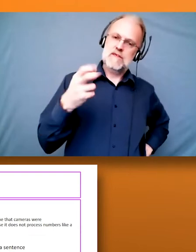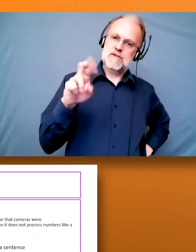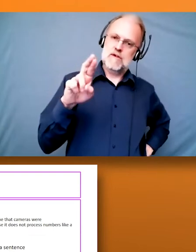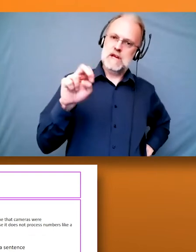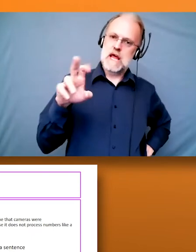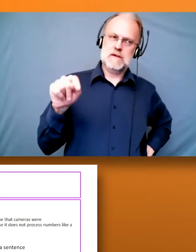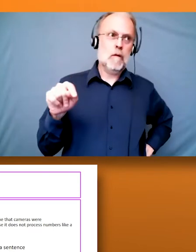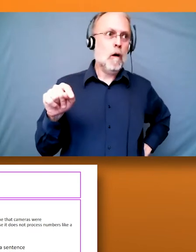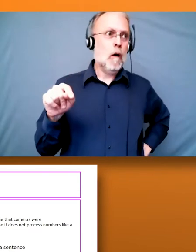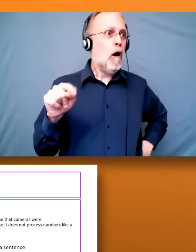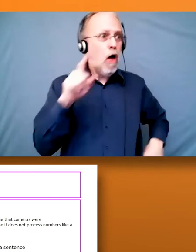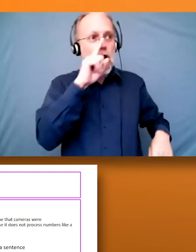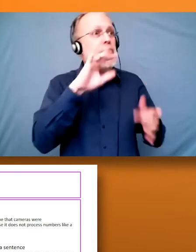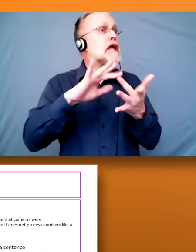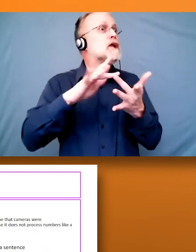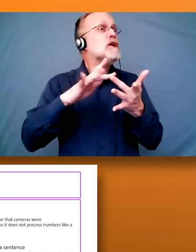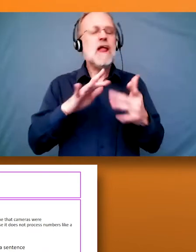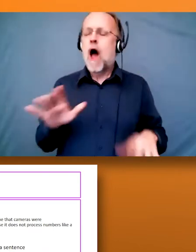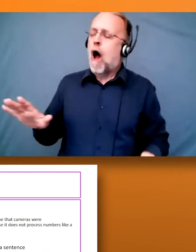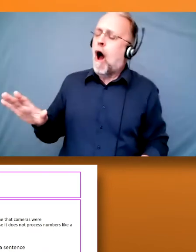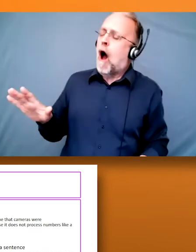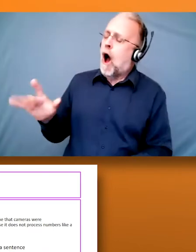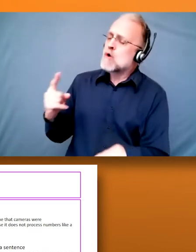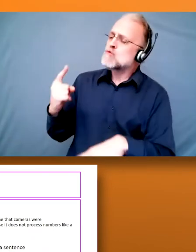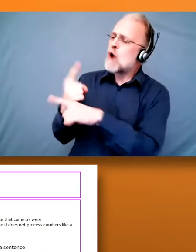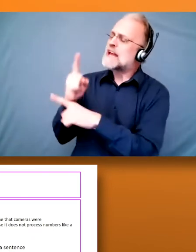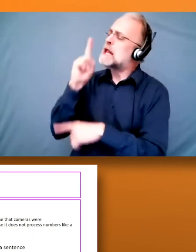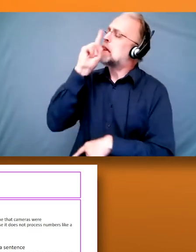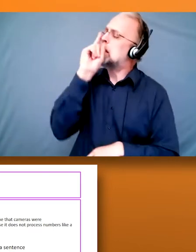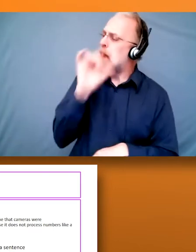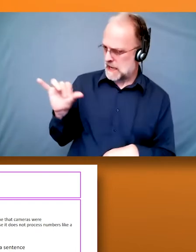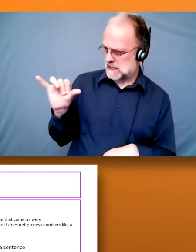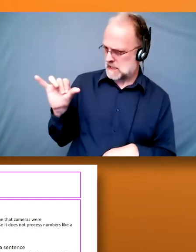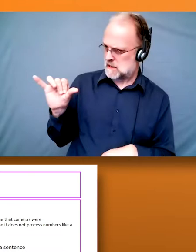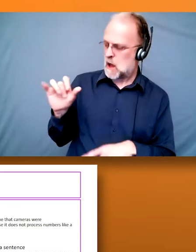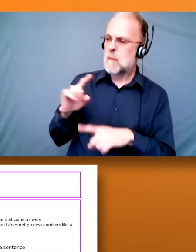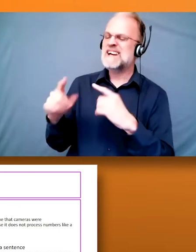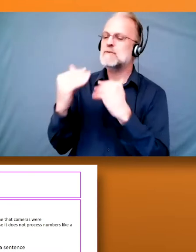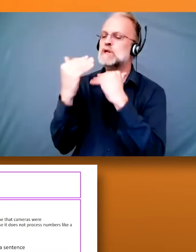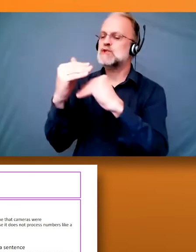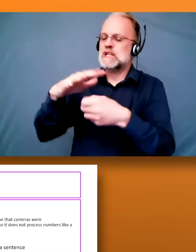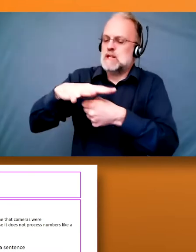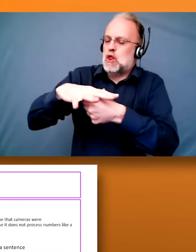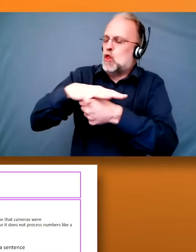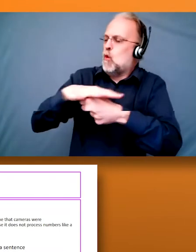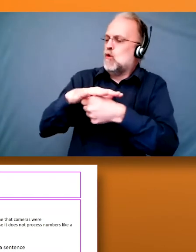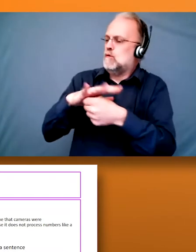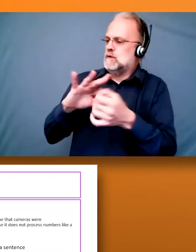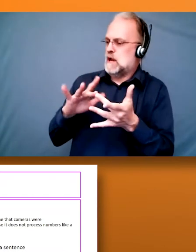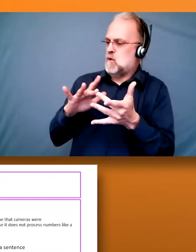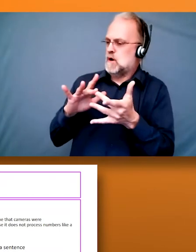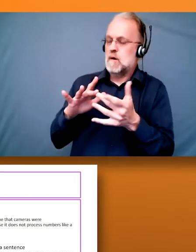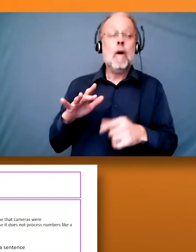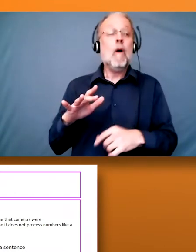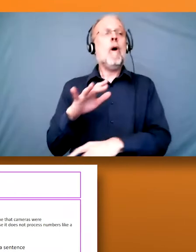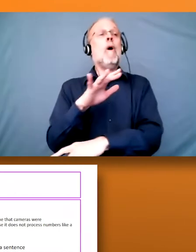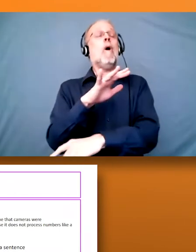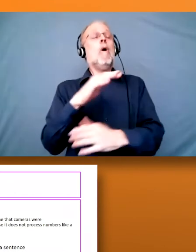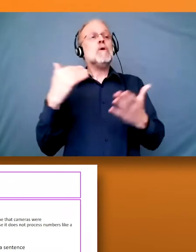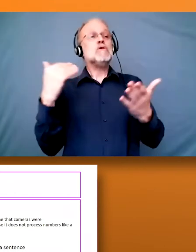You know, you're right. So maybe we were talking about something and you're right. The Ethernet is like the Internet, but it's a restricted network. So we're giving them a whole new category